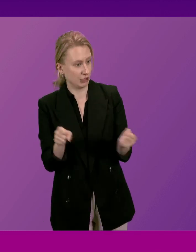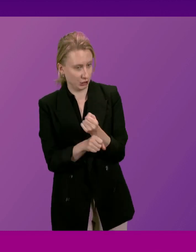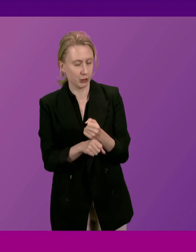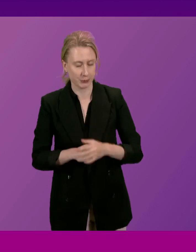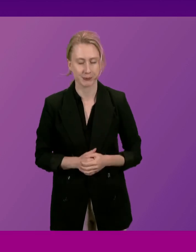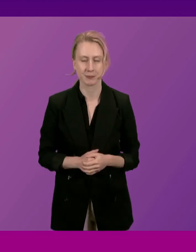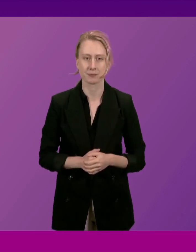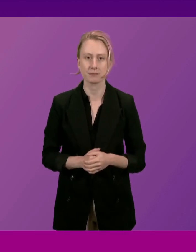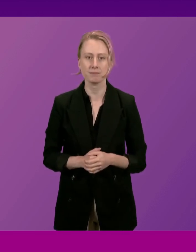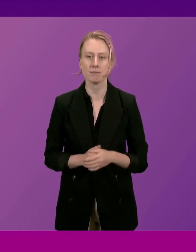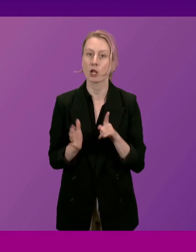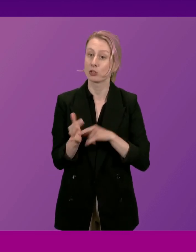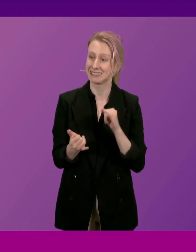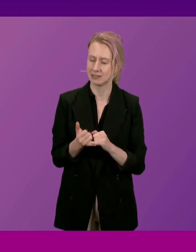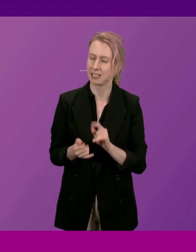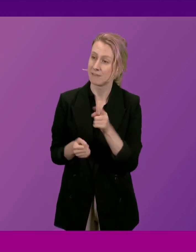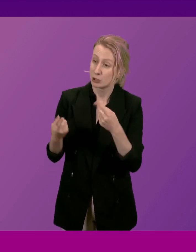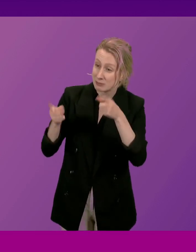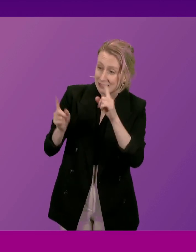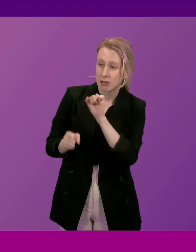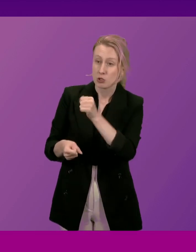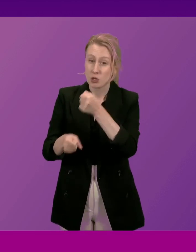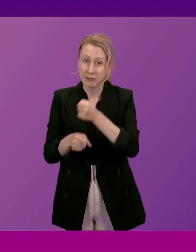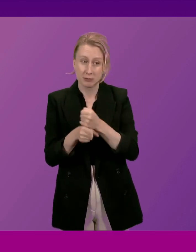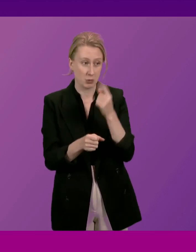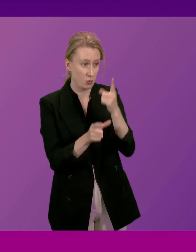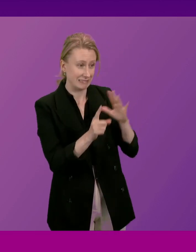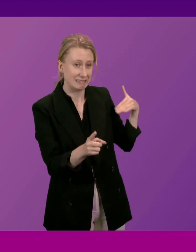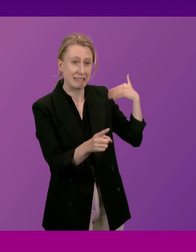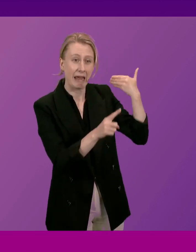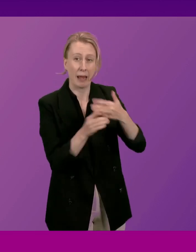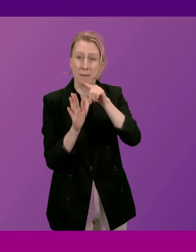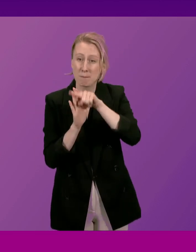The First Minister’s Government has spent the past year ripping up policies that are designed